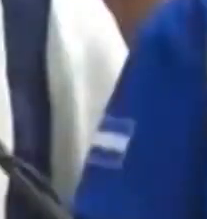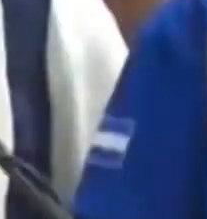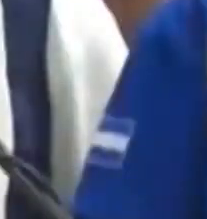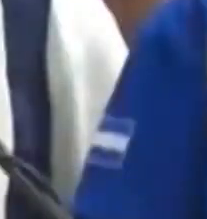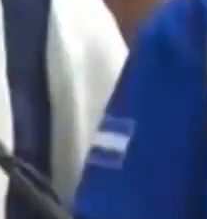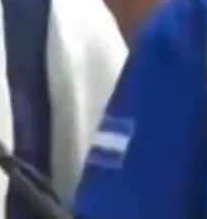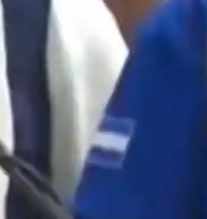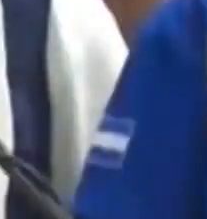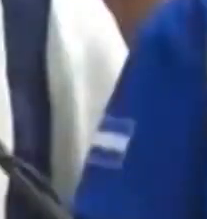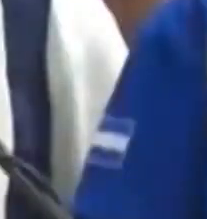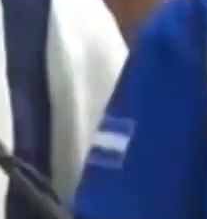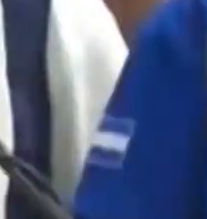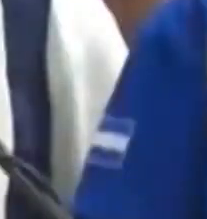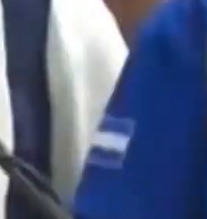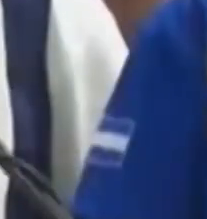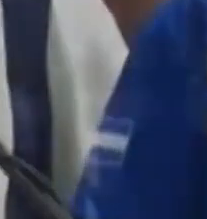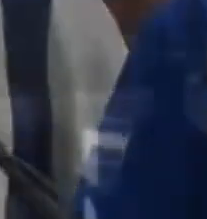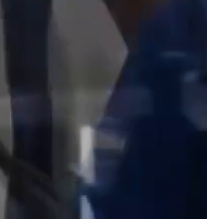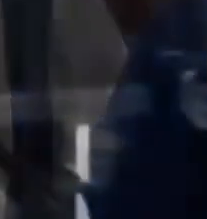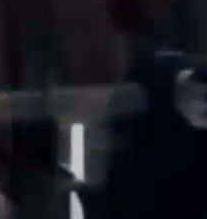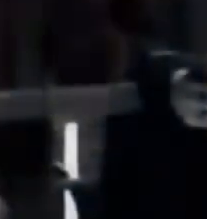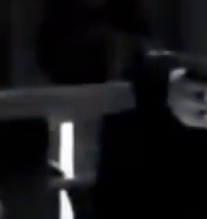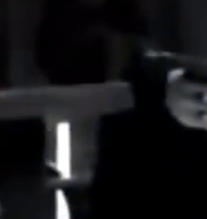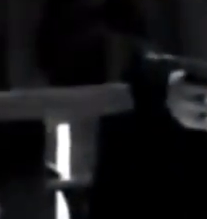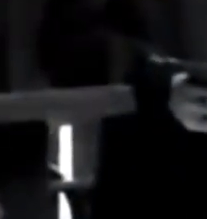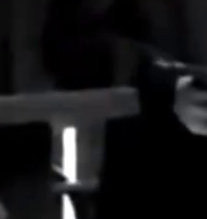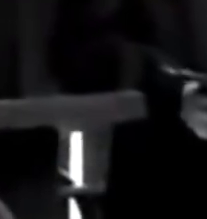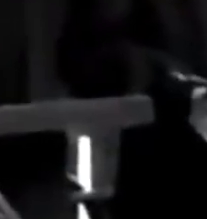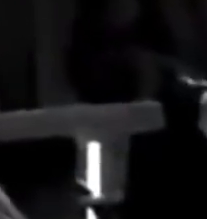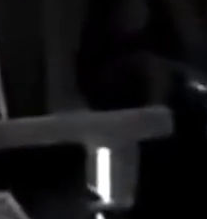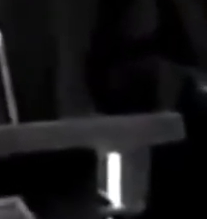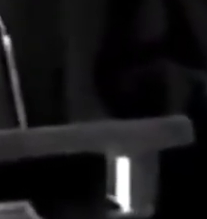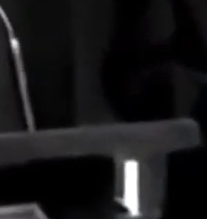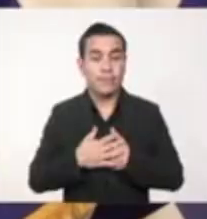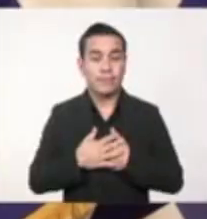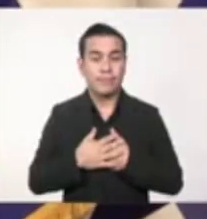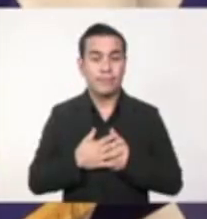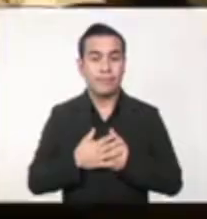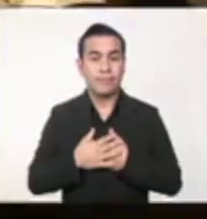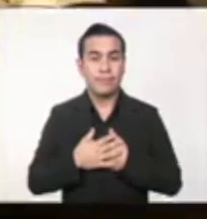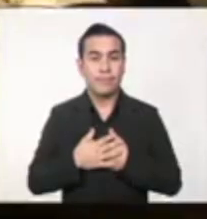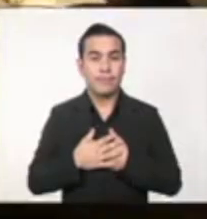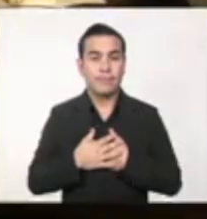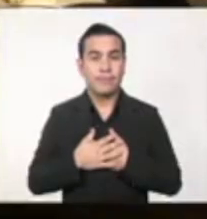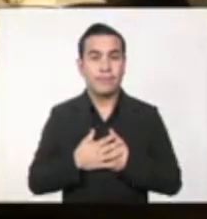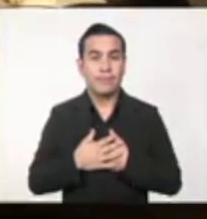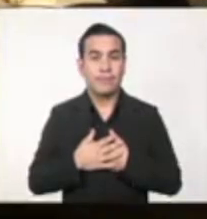opponent to me, the one who came second. There are the